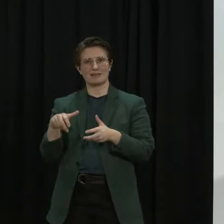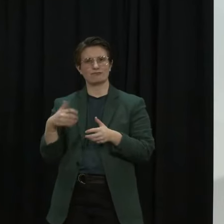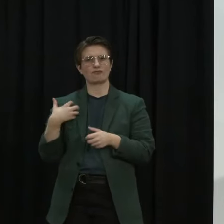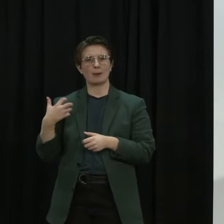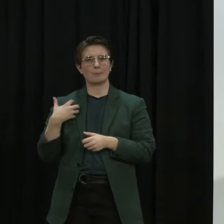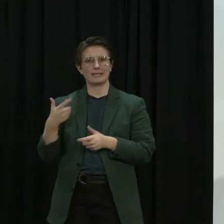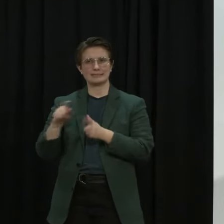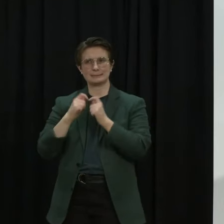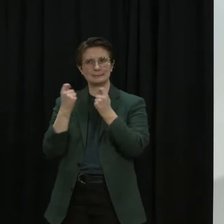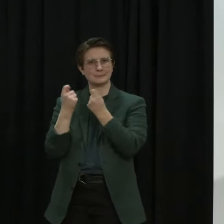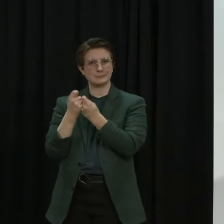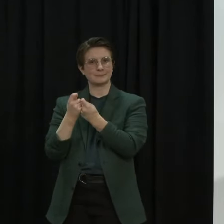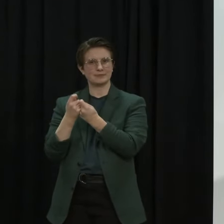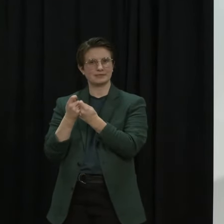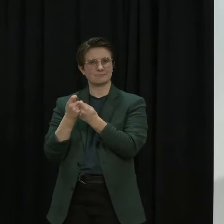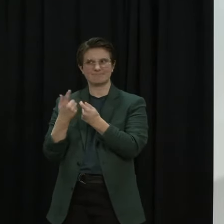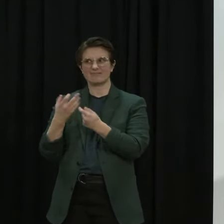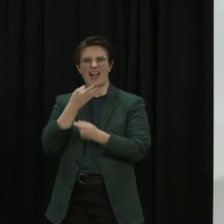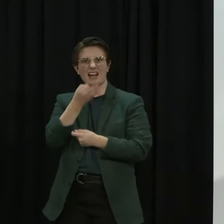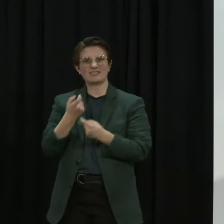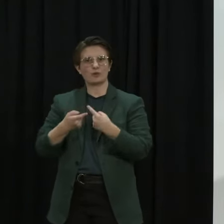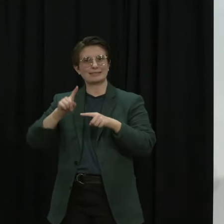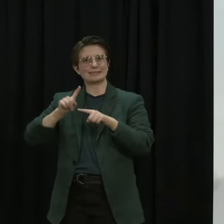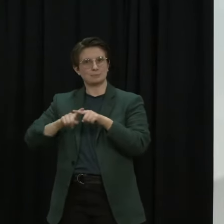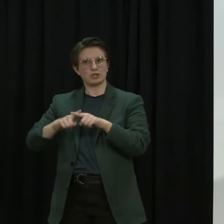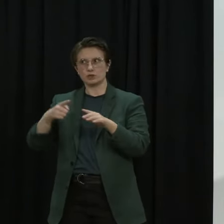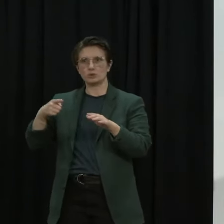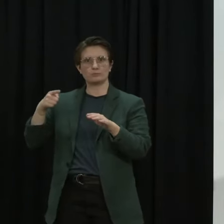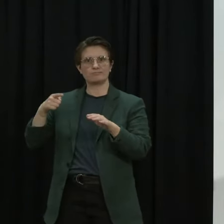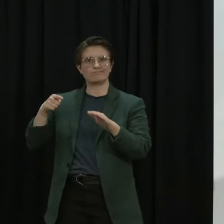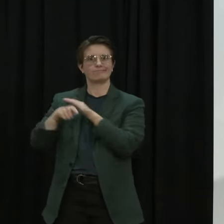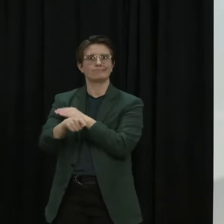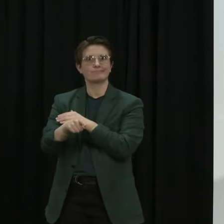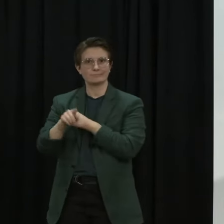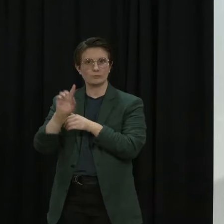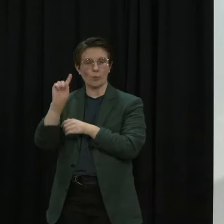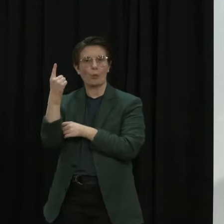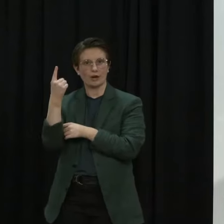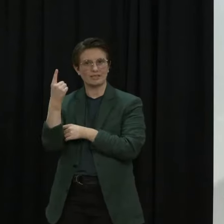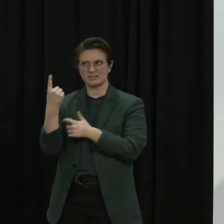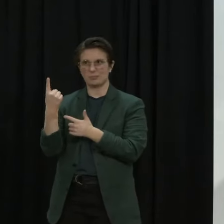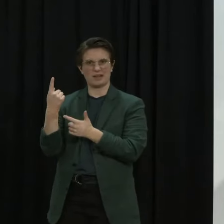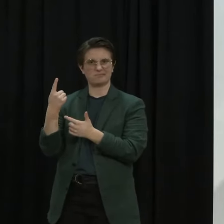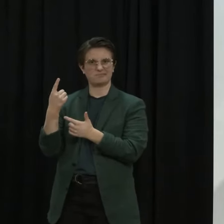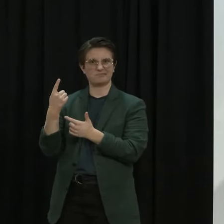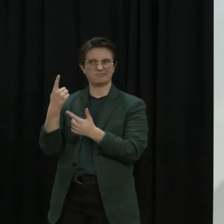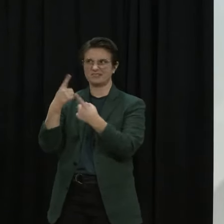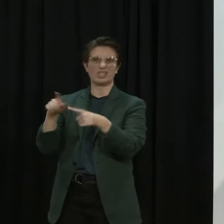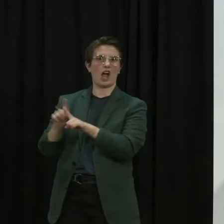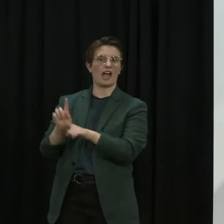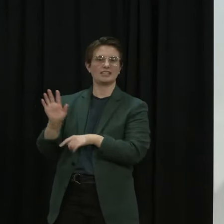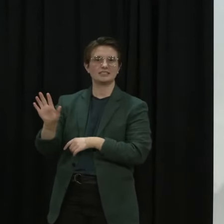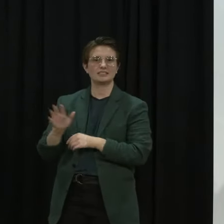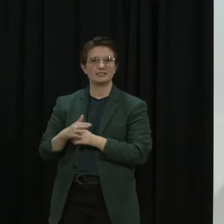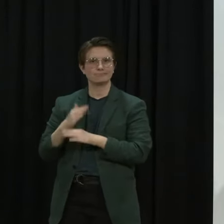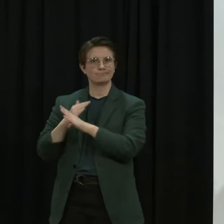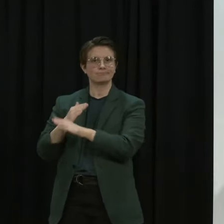everyone to look at the stats and make sure your neighbourhood and community at the highest rates of vaccination possible. What about for the three rugby teams leaving Auckland?